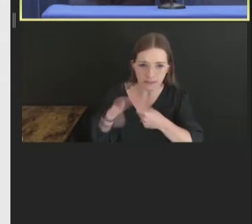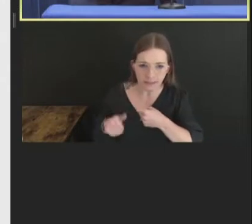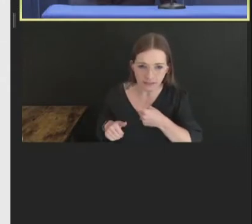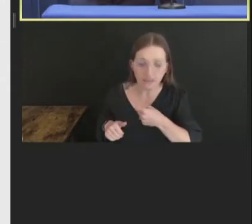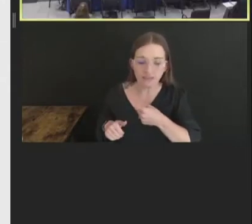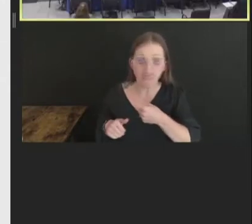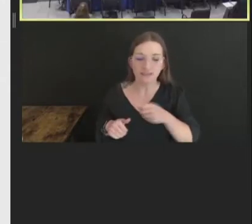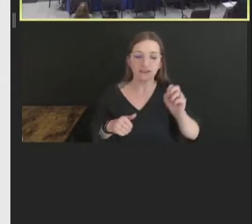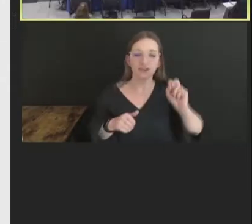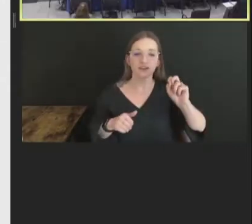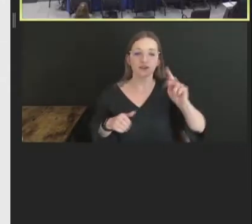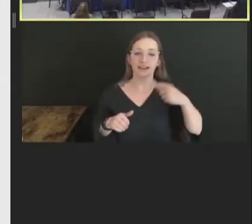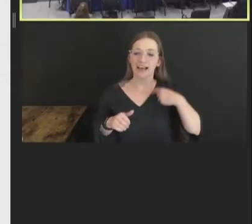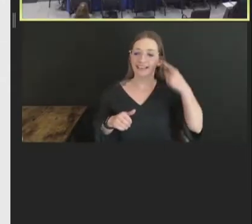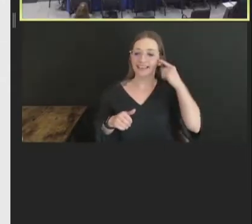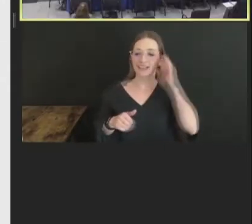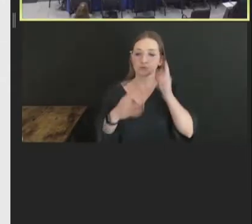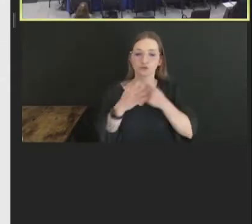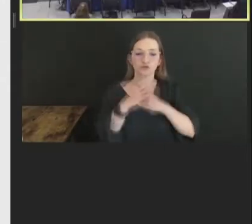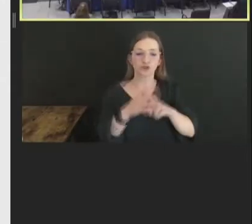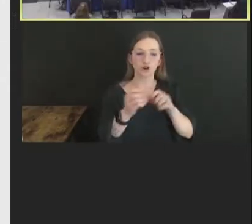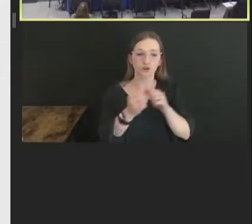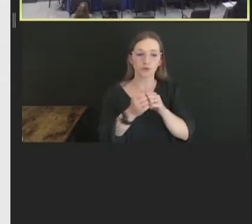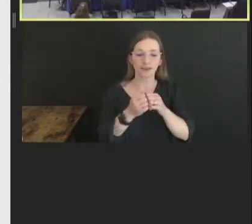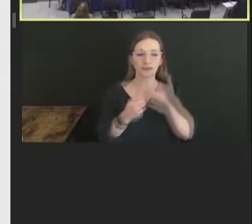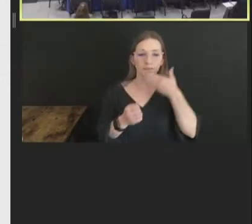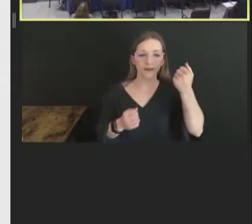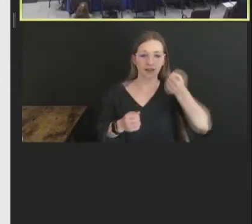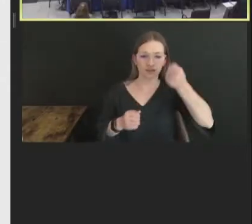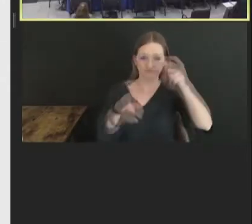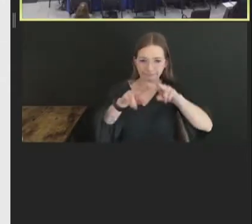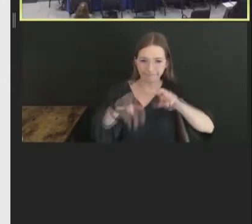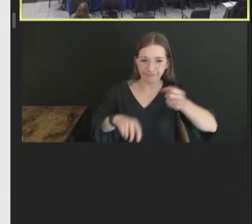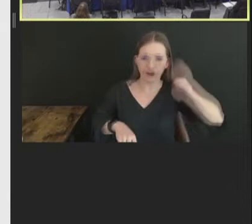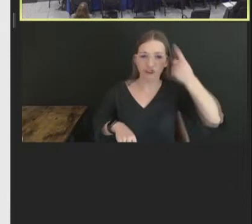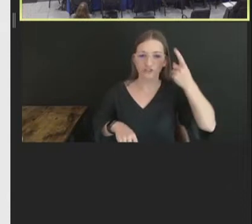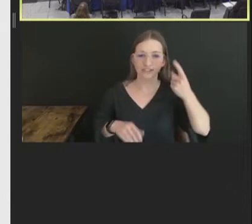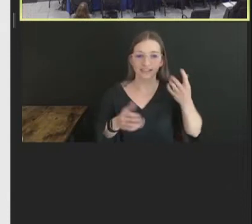really an understanding of how this bivalent vaccine roll out really induces that broader